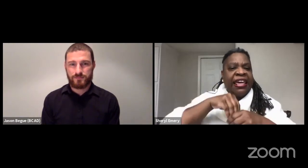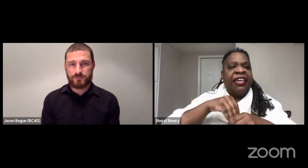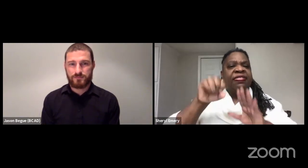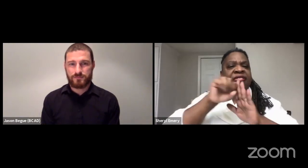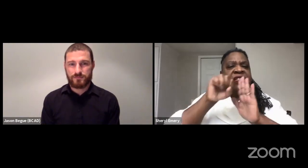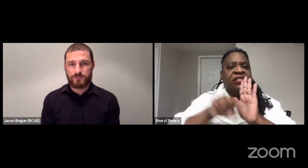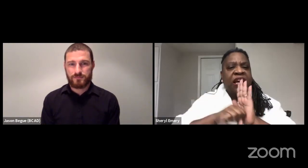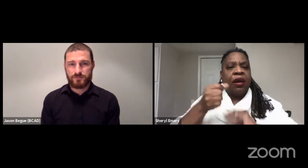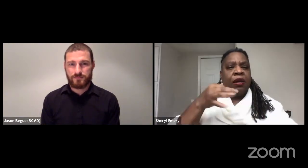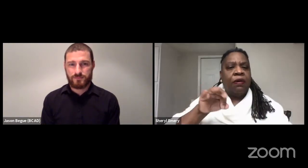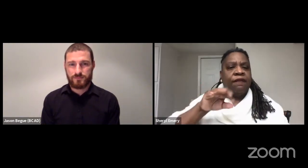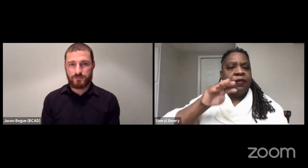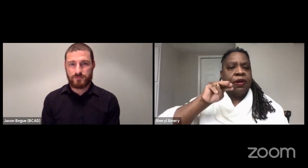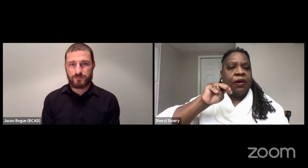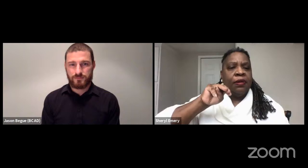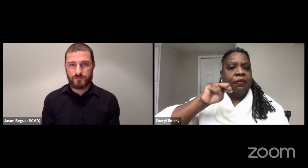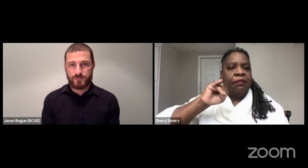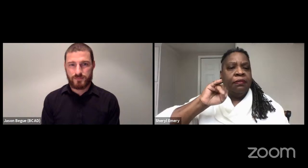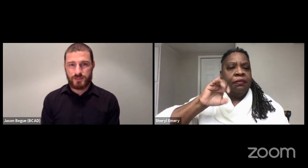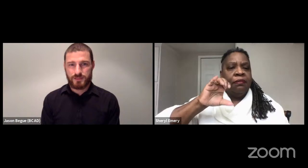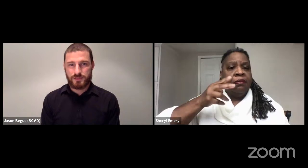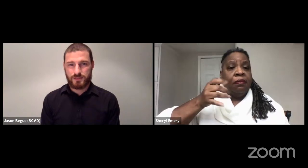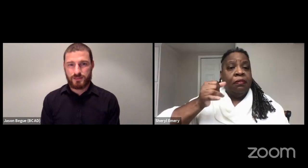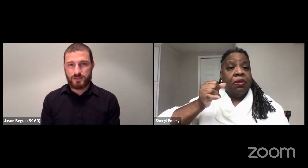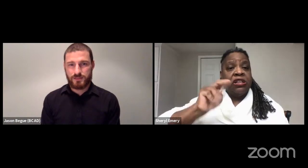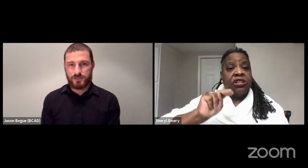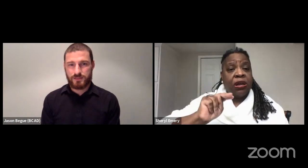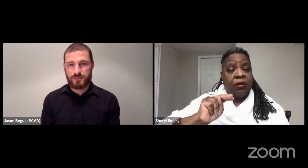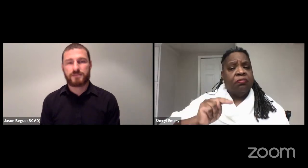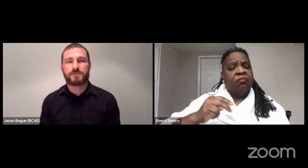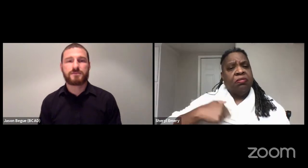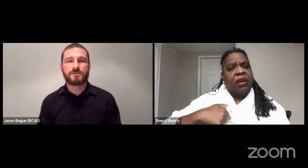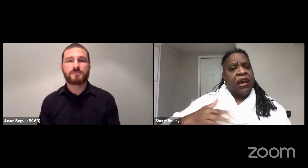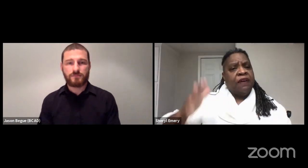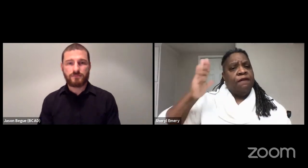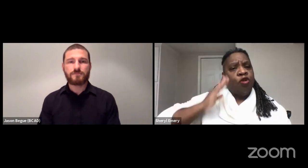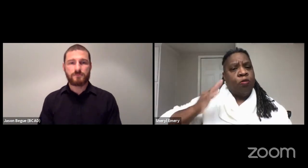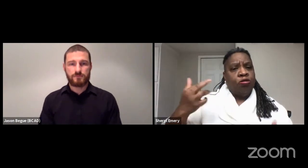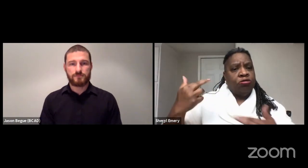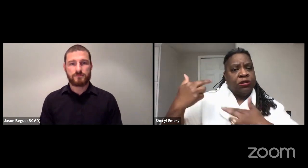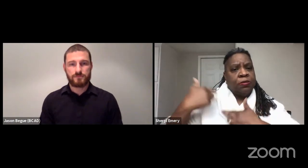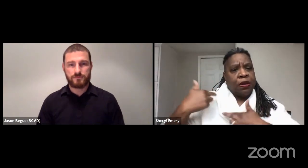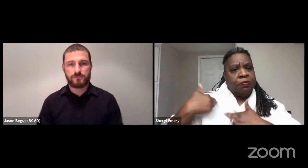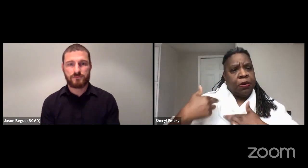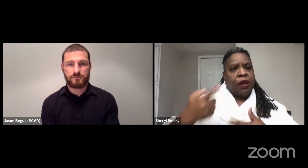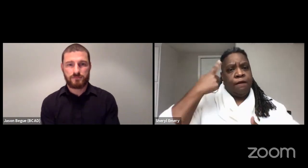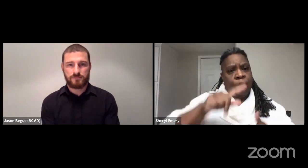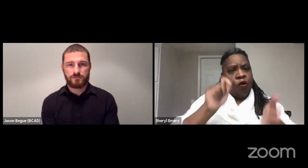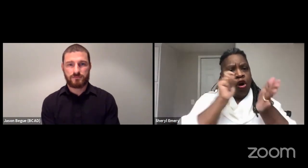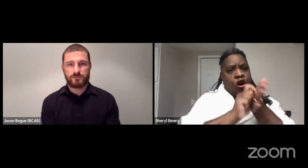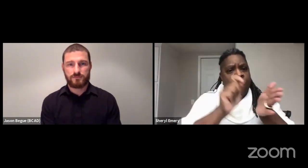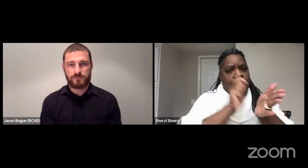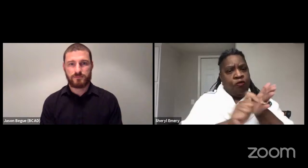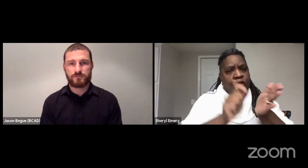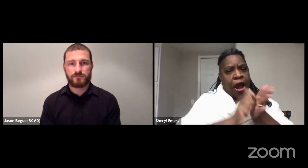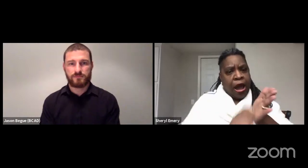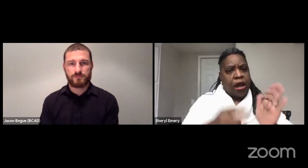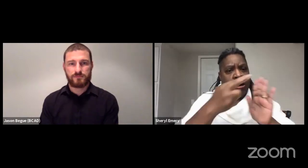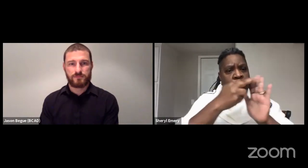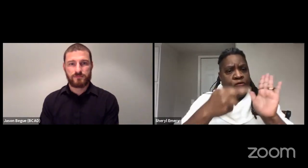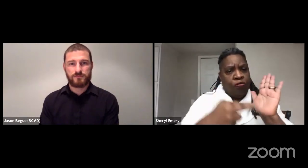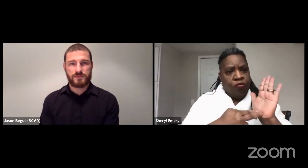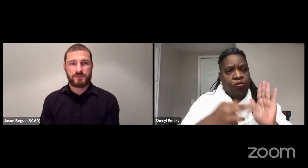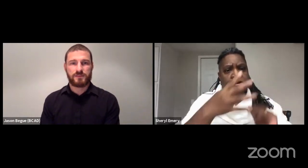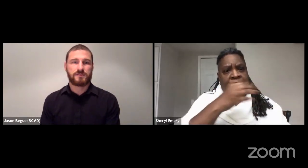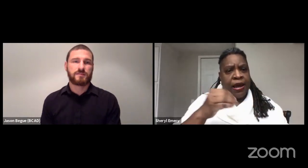on Deaf and Hard of Hearing for the State of Michigan. I was formerly responsible for